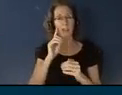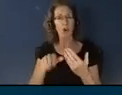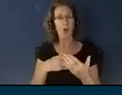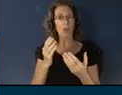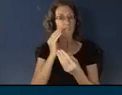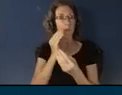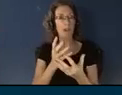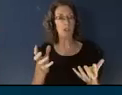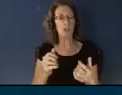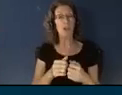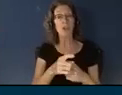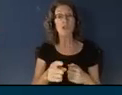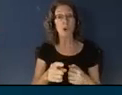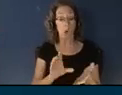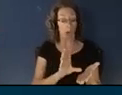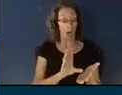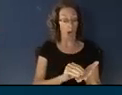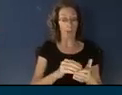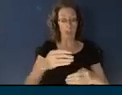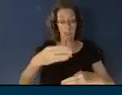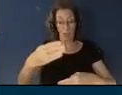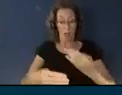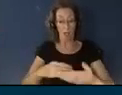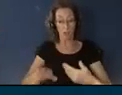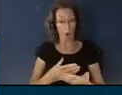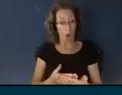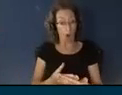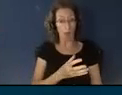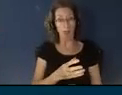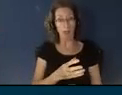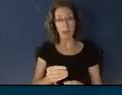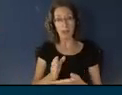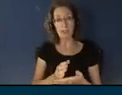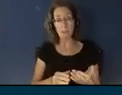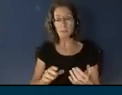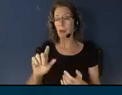want to be able to give a copy of the slides and also like some sort of text an alternative format